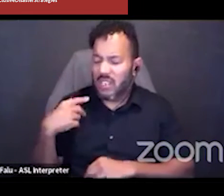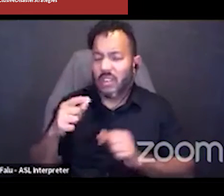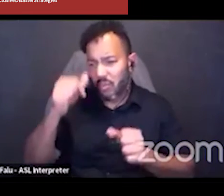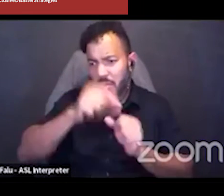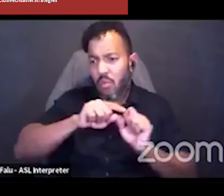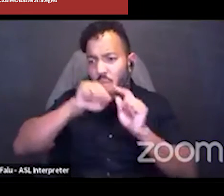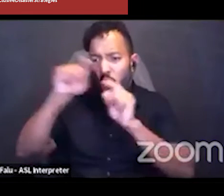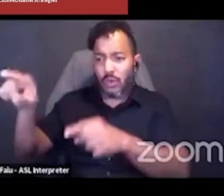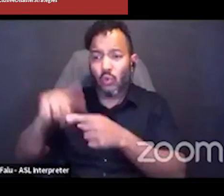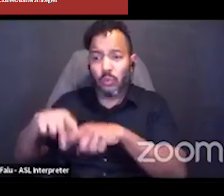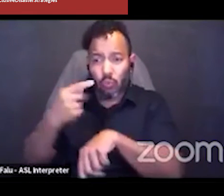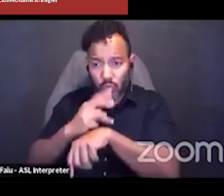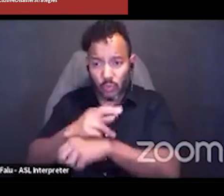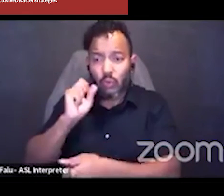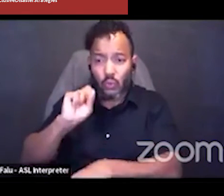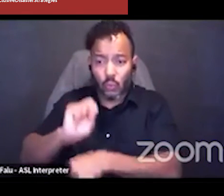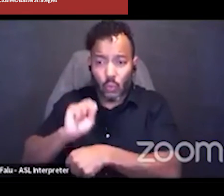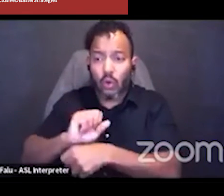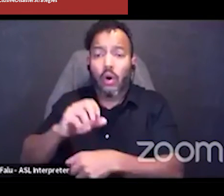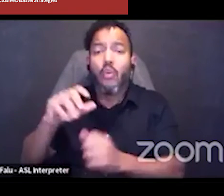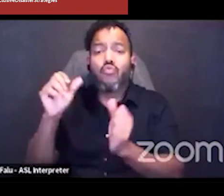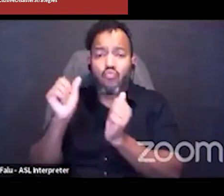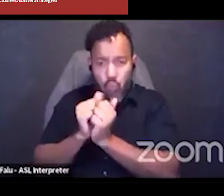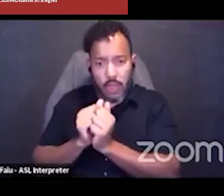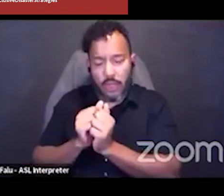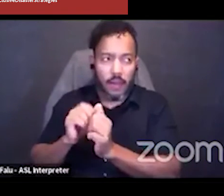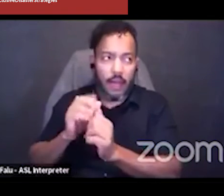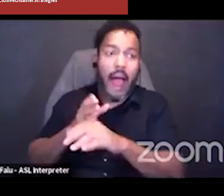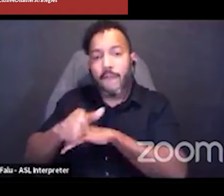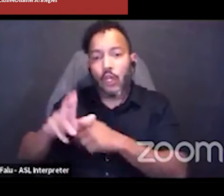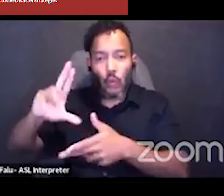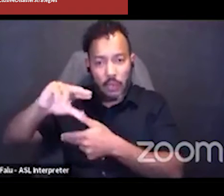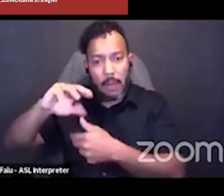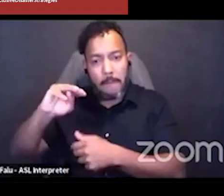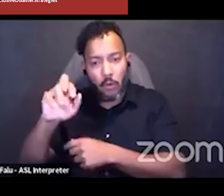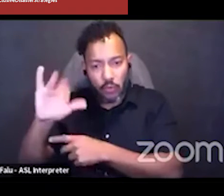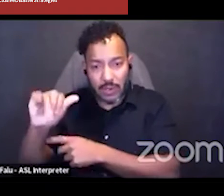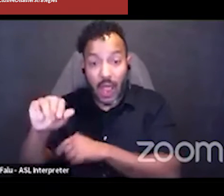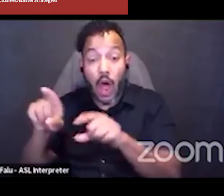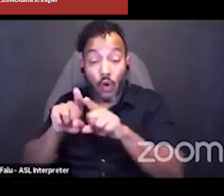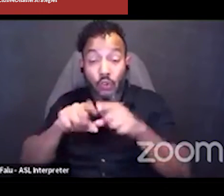Maria and Bahamas after hurricane Dorian.